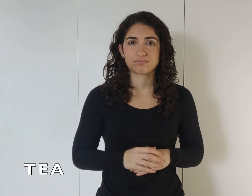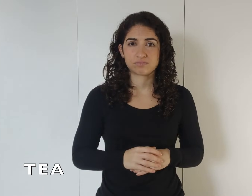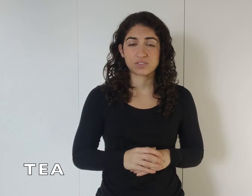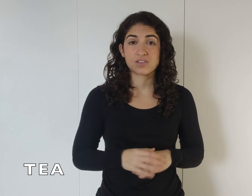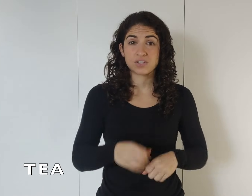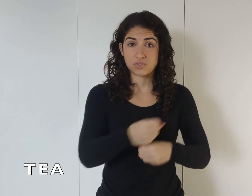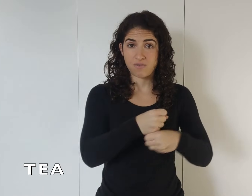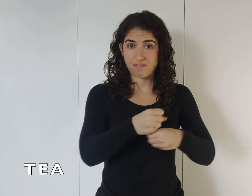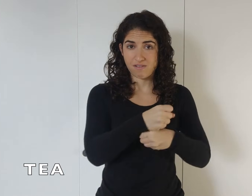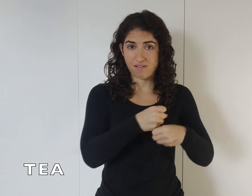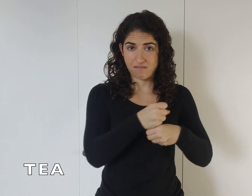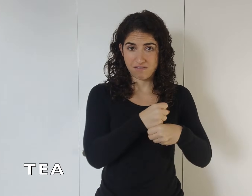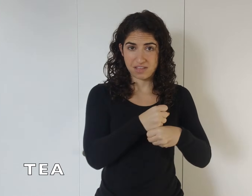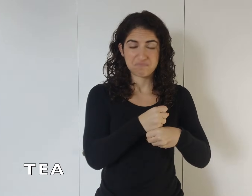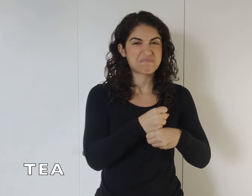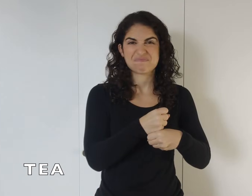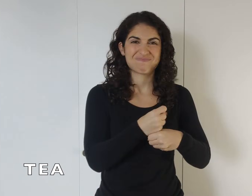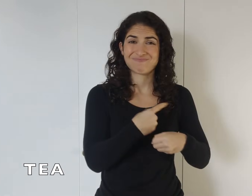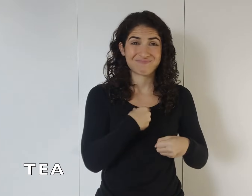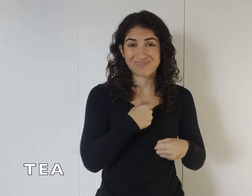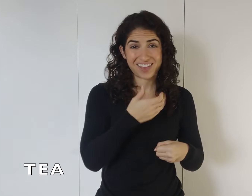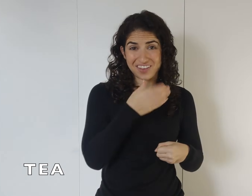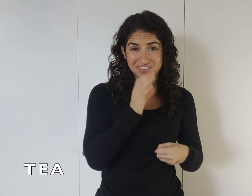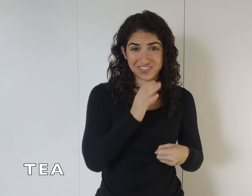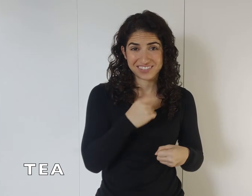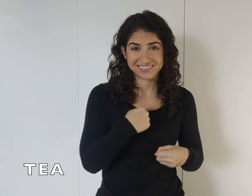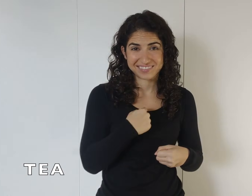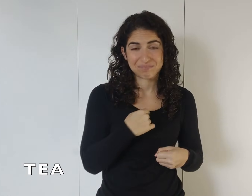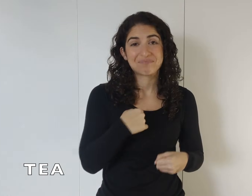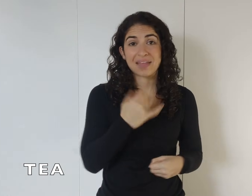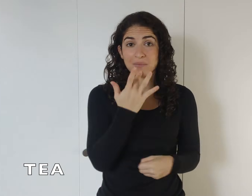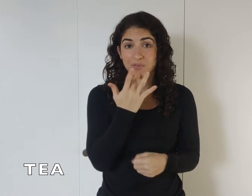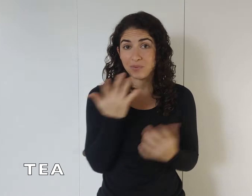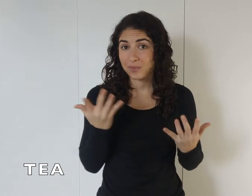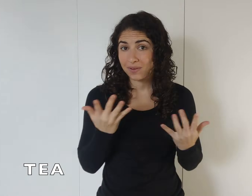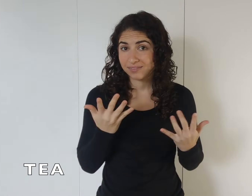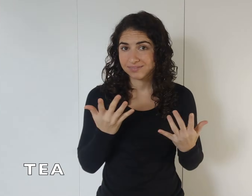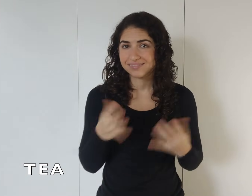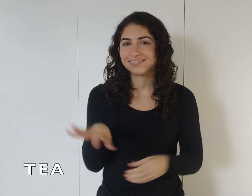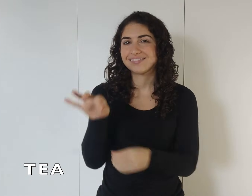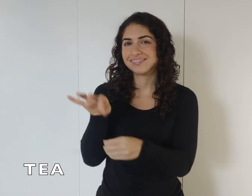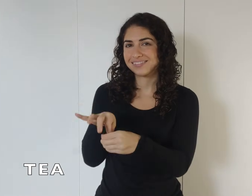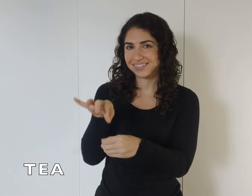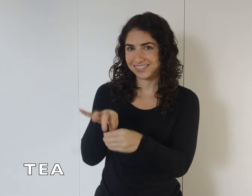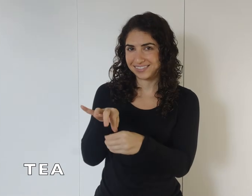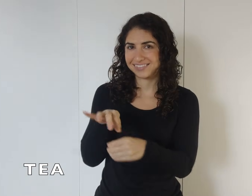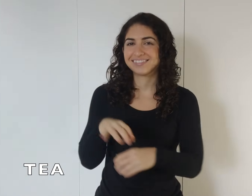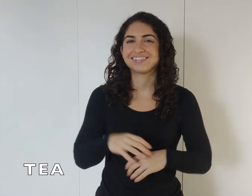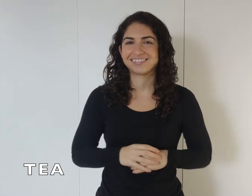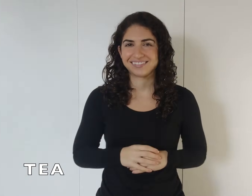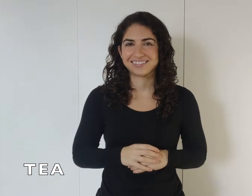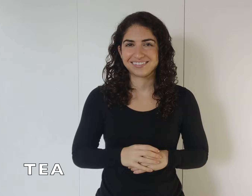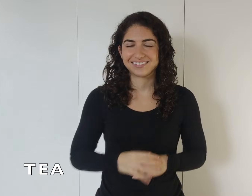"Coffee, I don't drink. I prefer what? Tea."